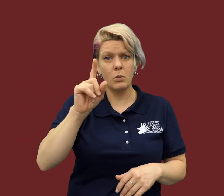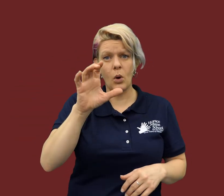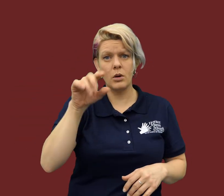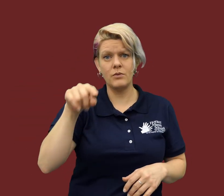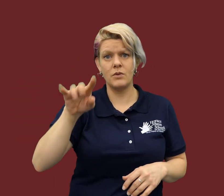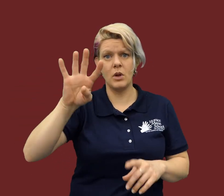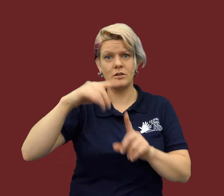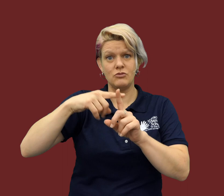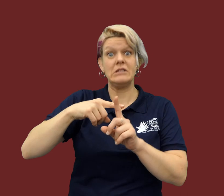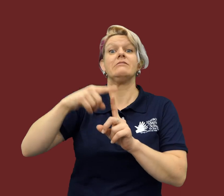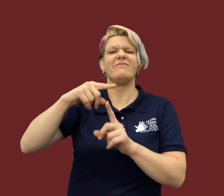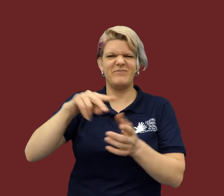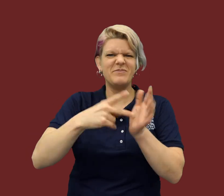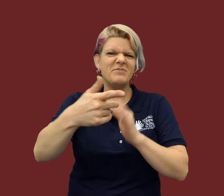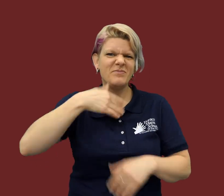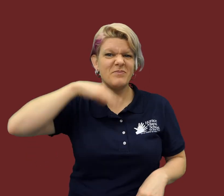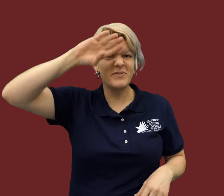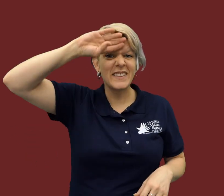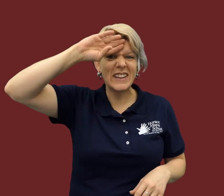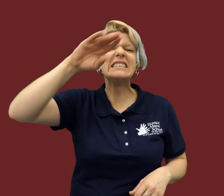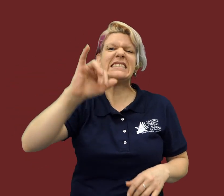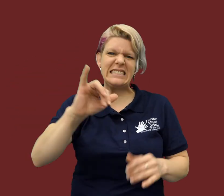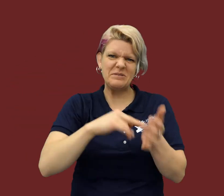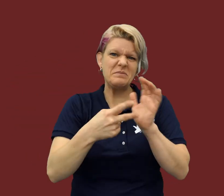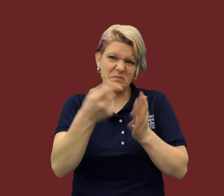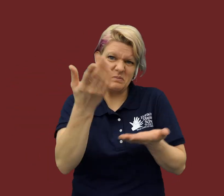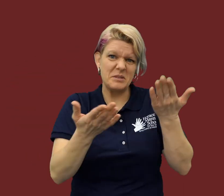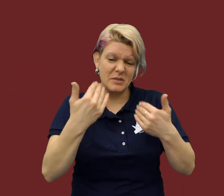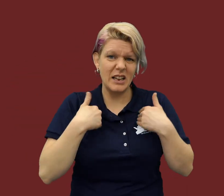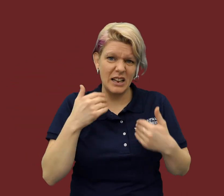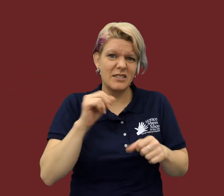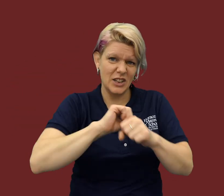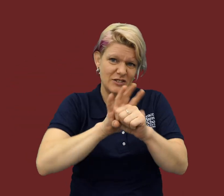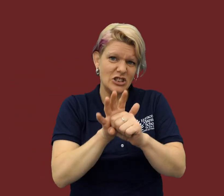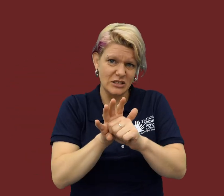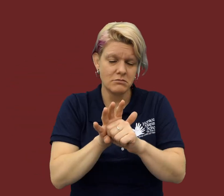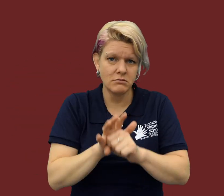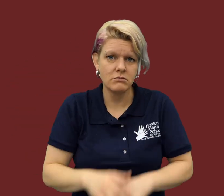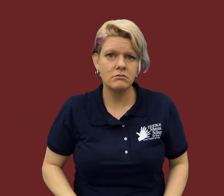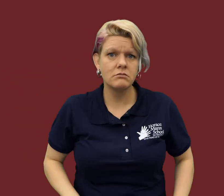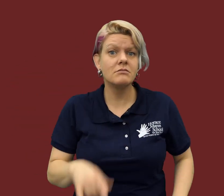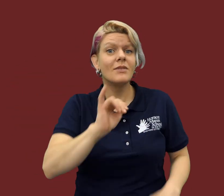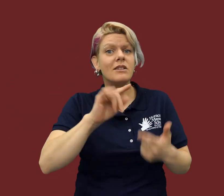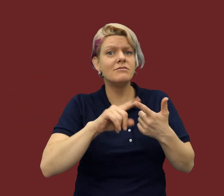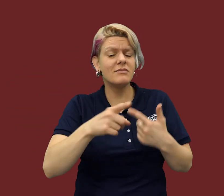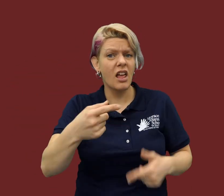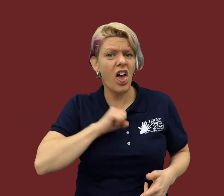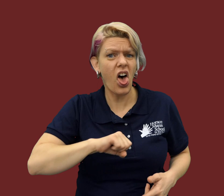your temperature is 100.4 or higher. You are coughing? Having a hard time breathing? These